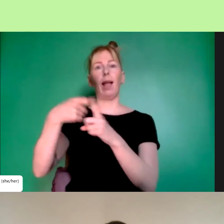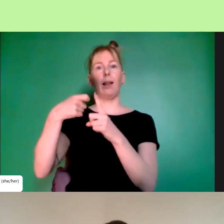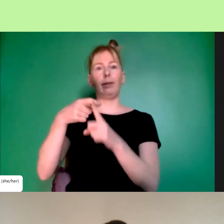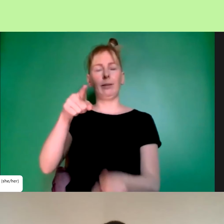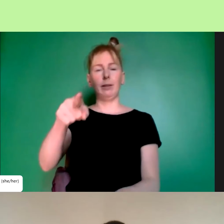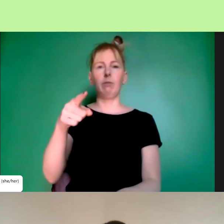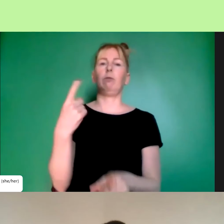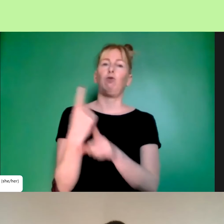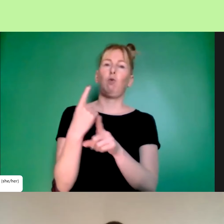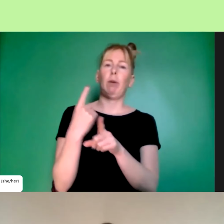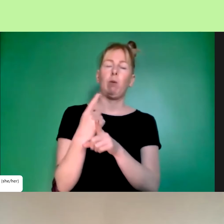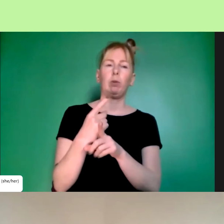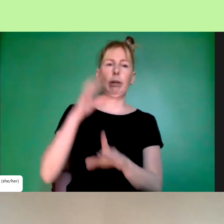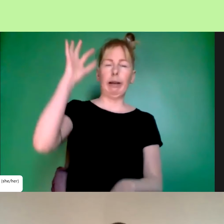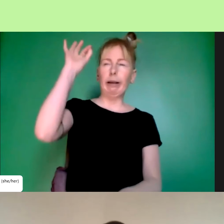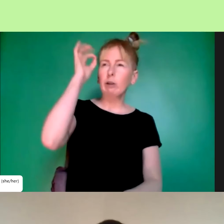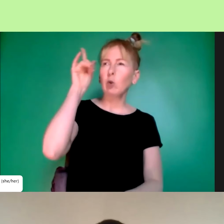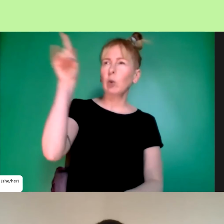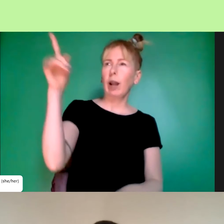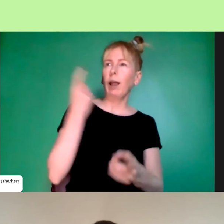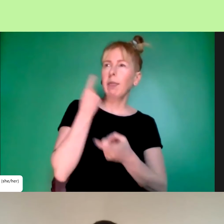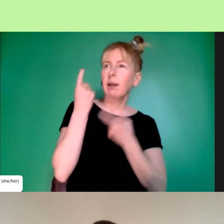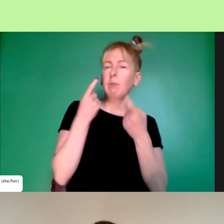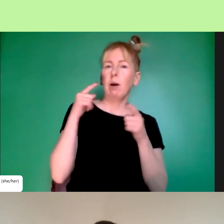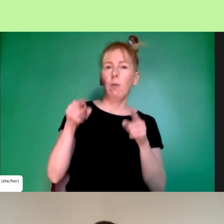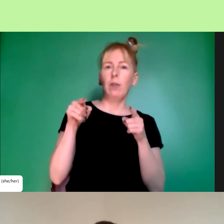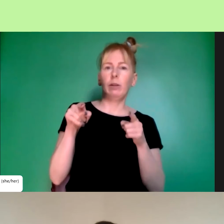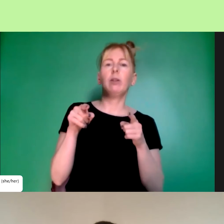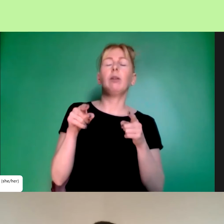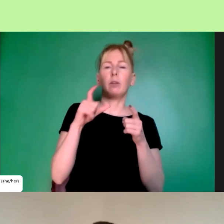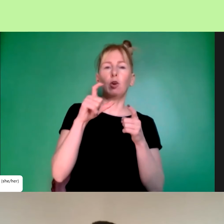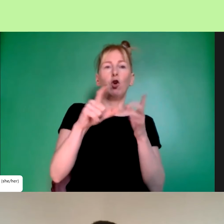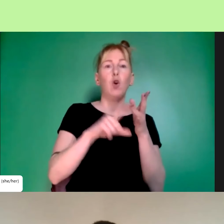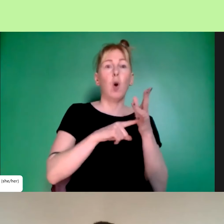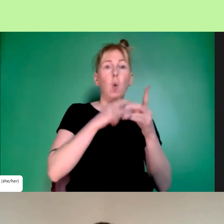mentioning just this notion of co-opting of care, and what does it mean to then be somebody